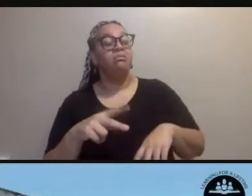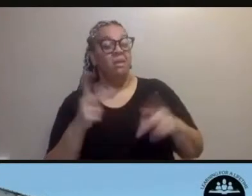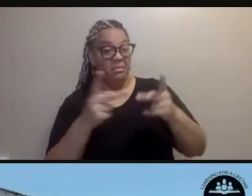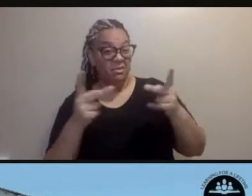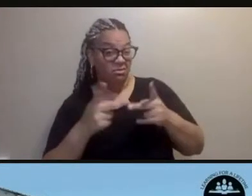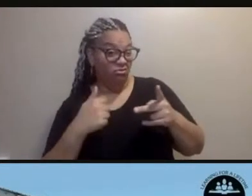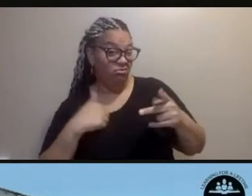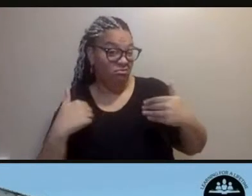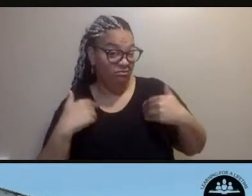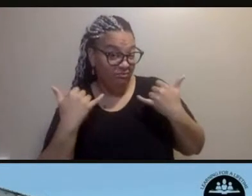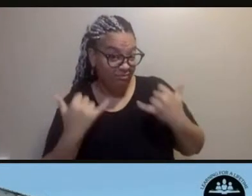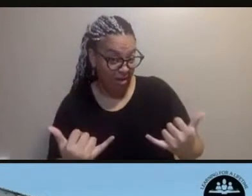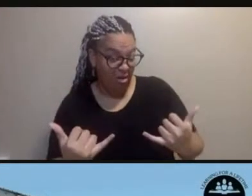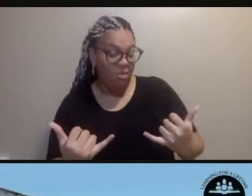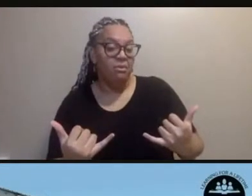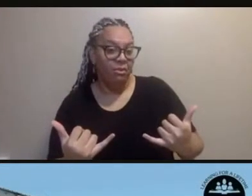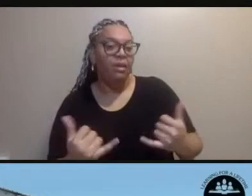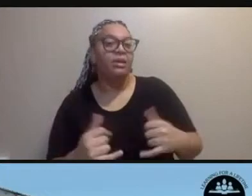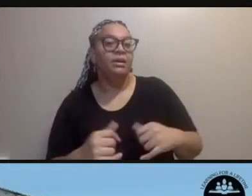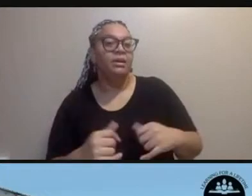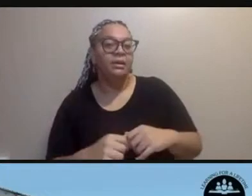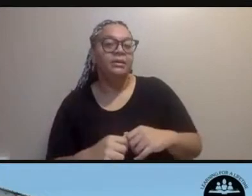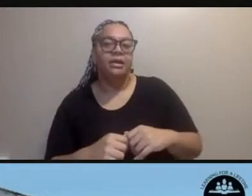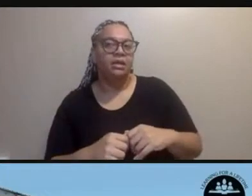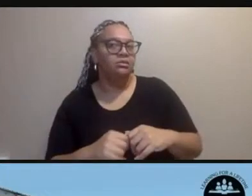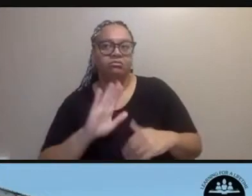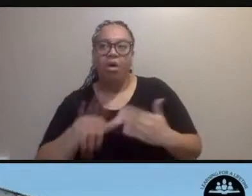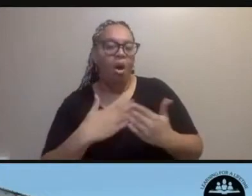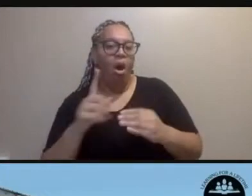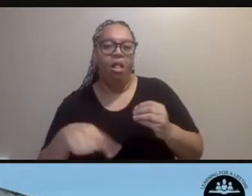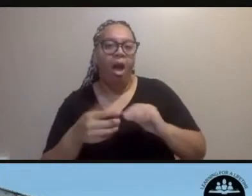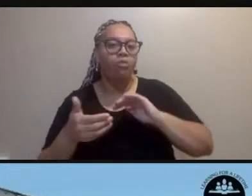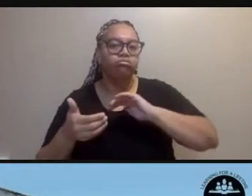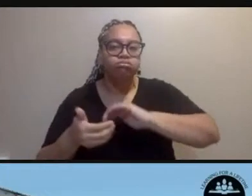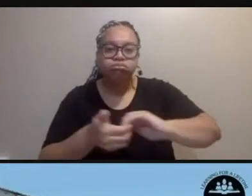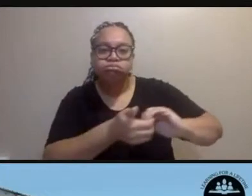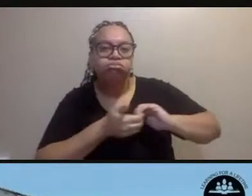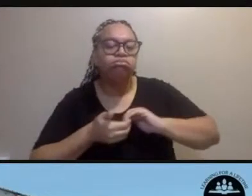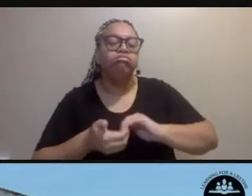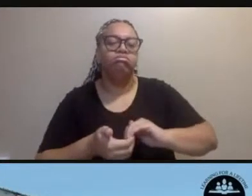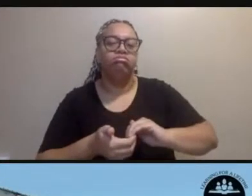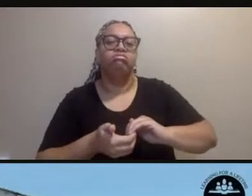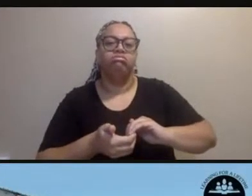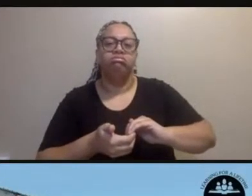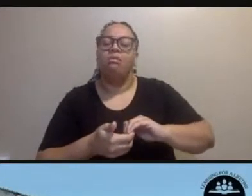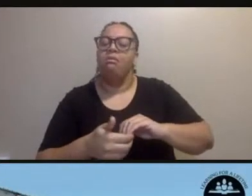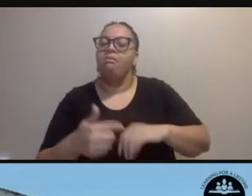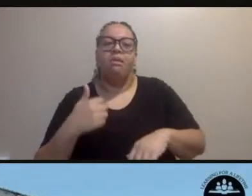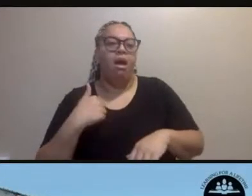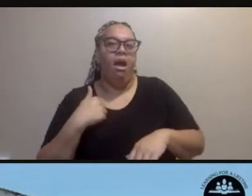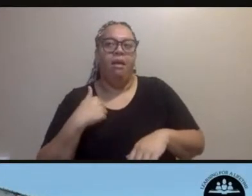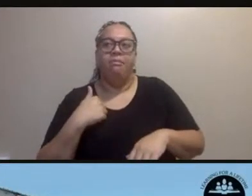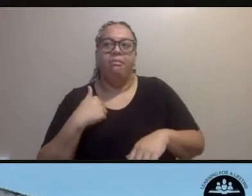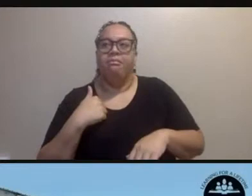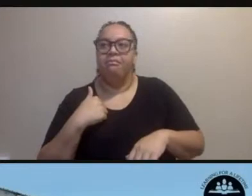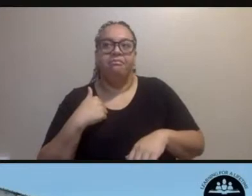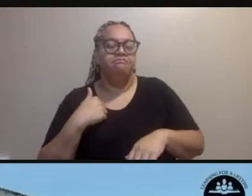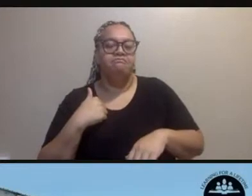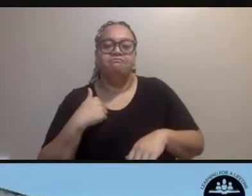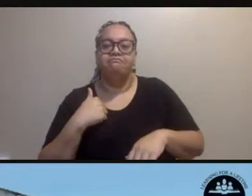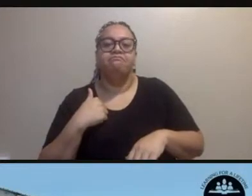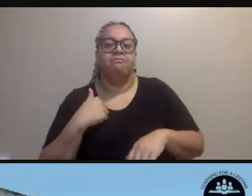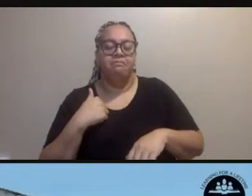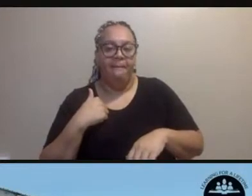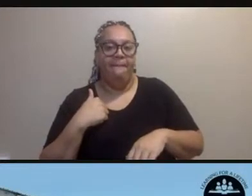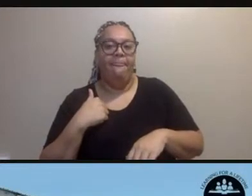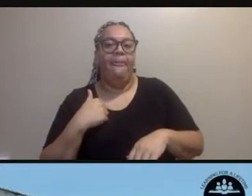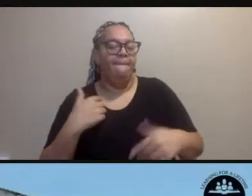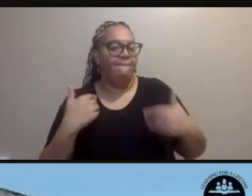EXPERIENCE ESPECIALLY AT